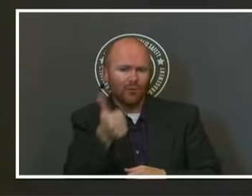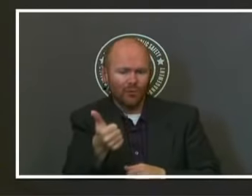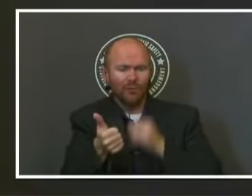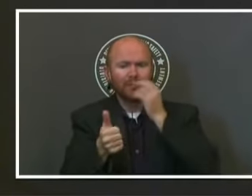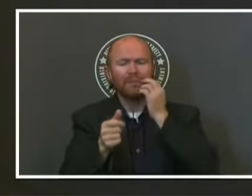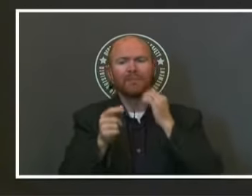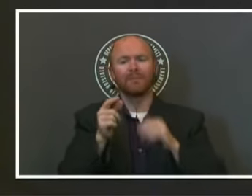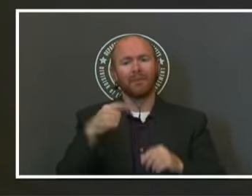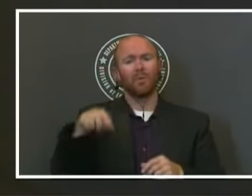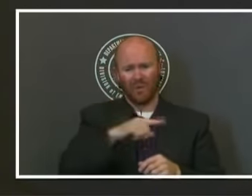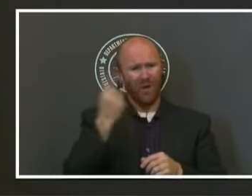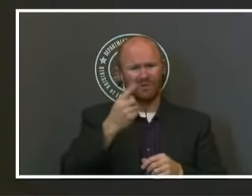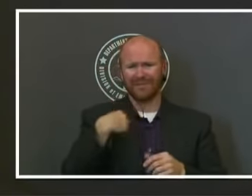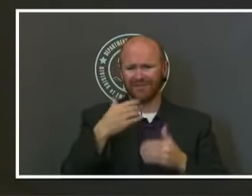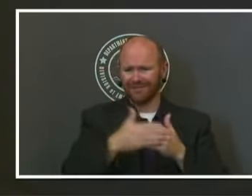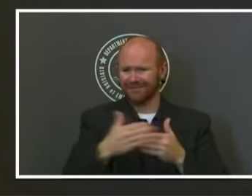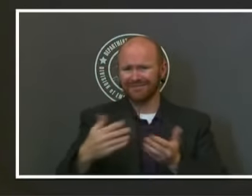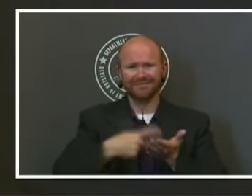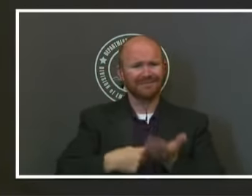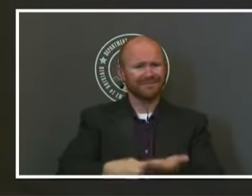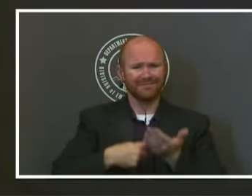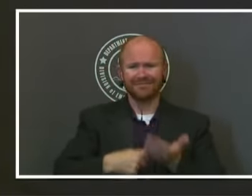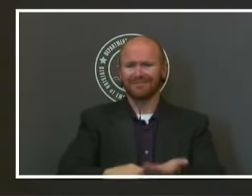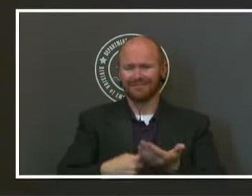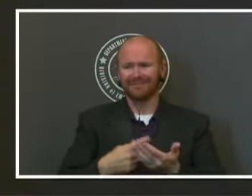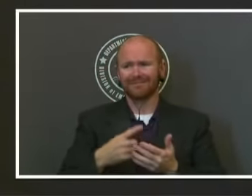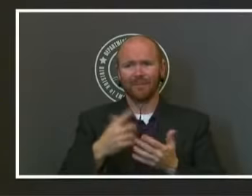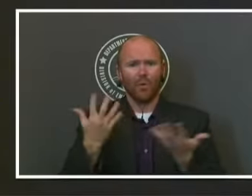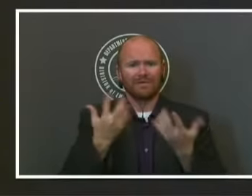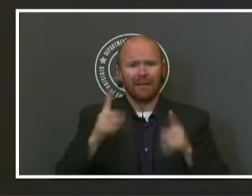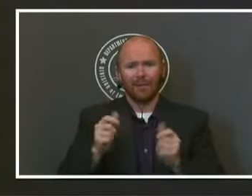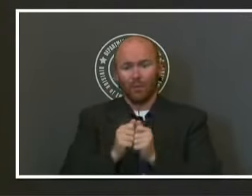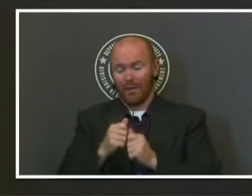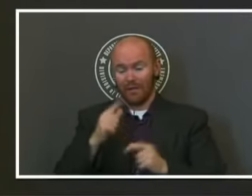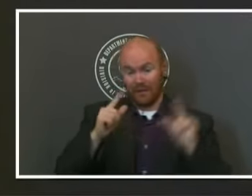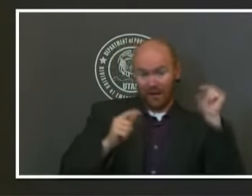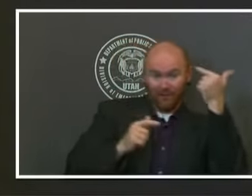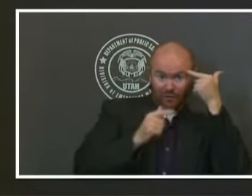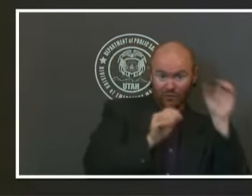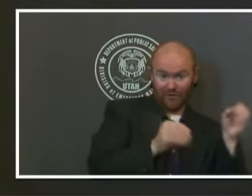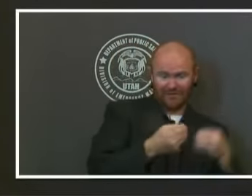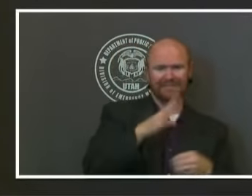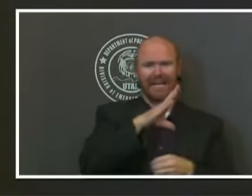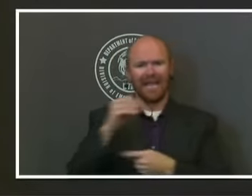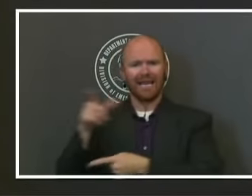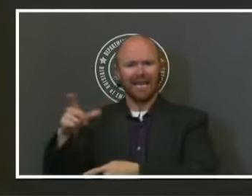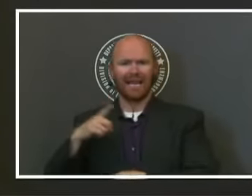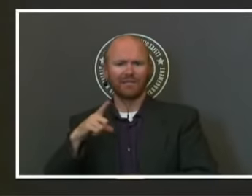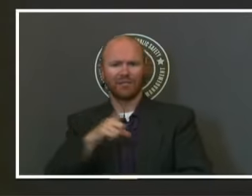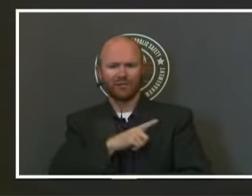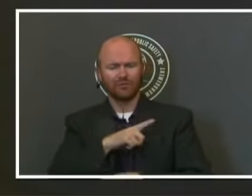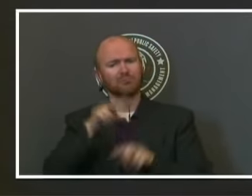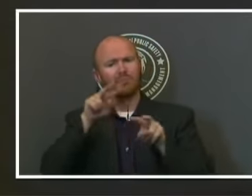will have one registration with the we give report on where we're at we're trying to go all